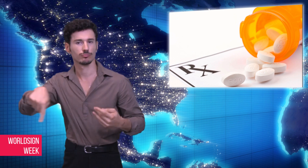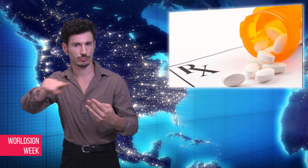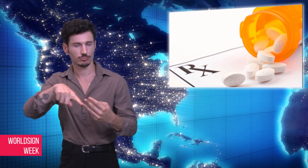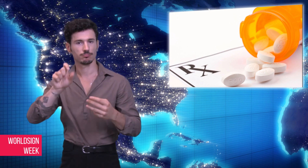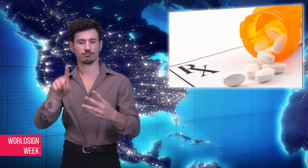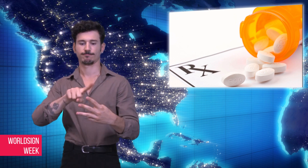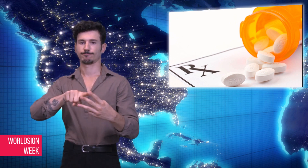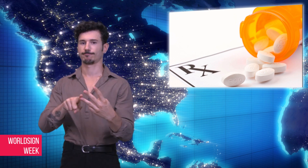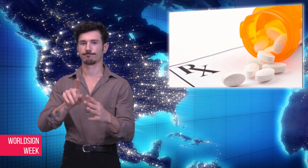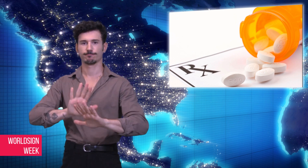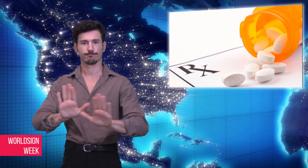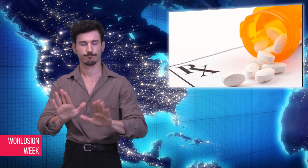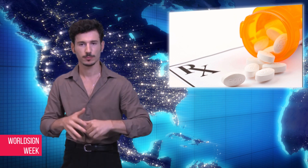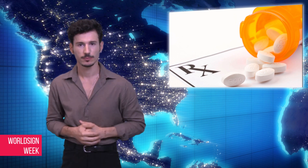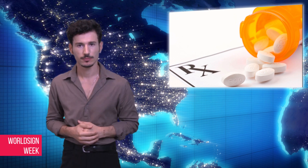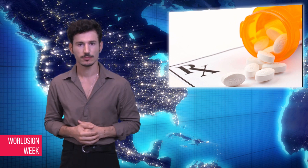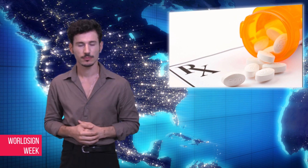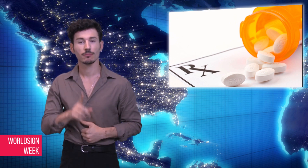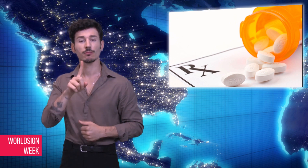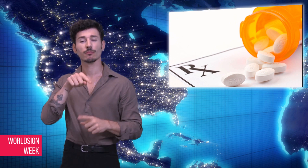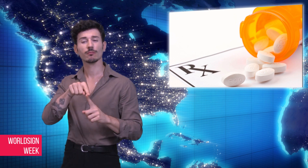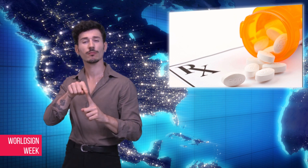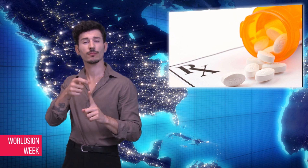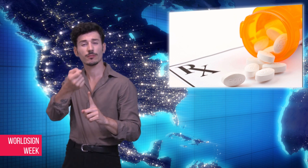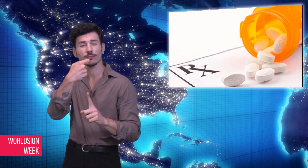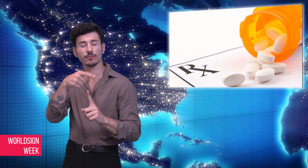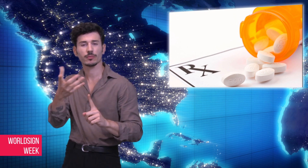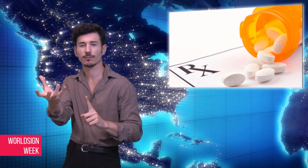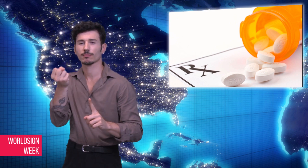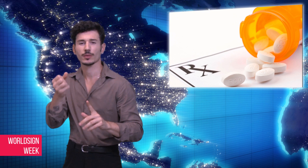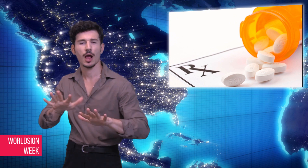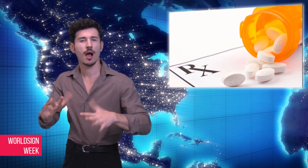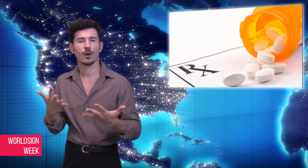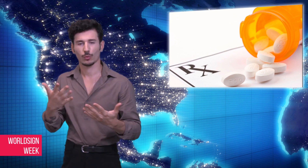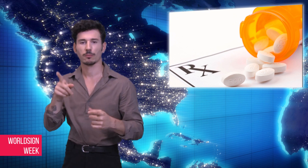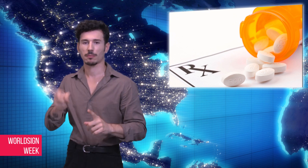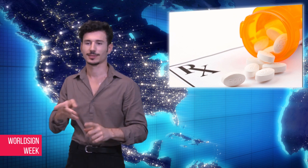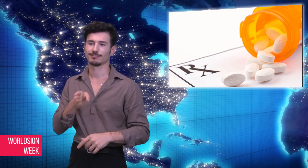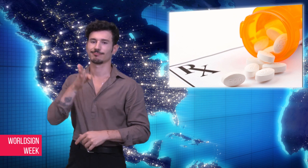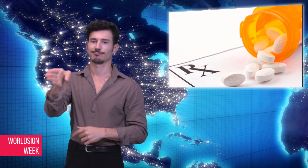reassured the medical community that patients